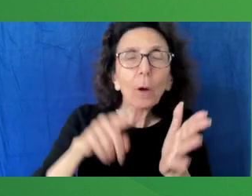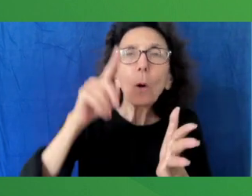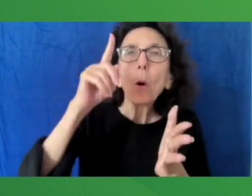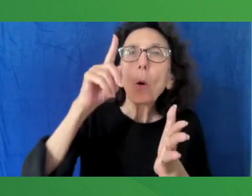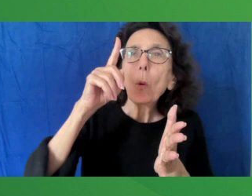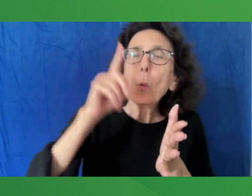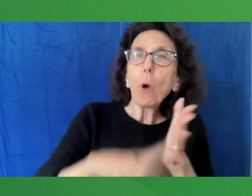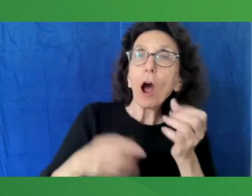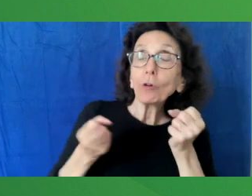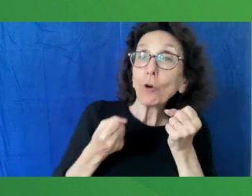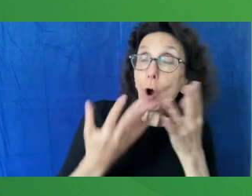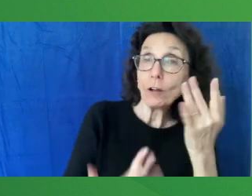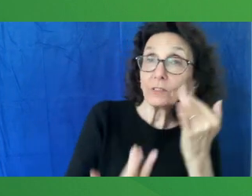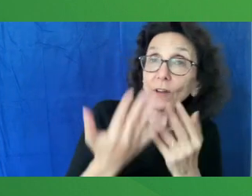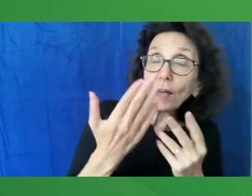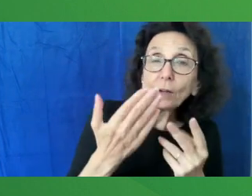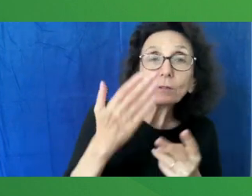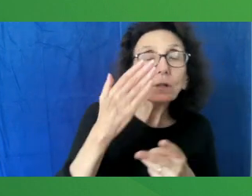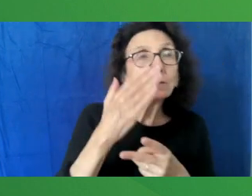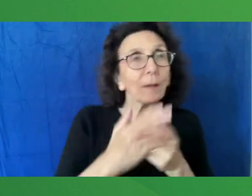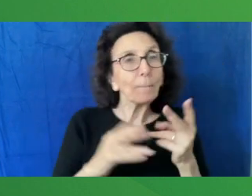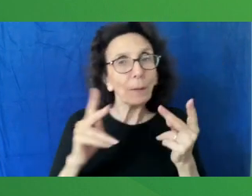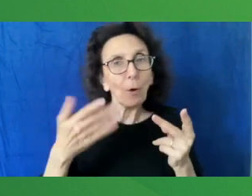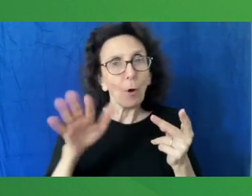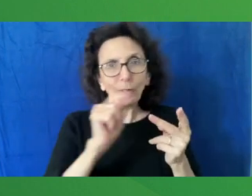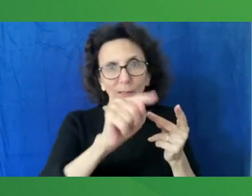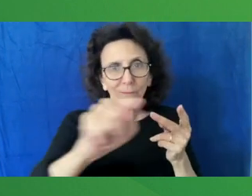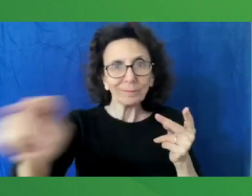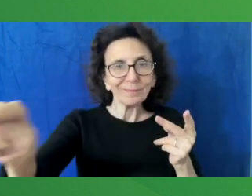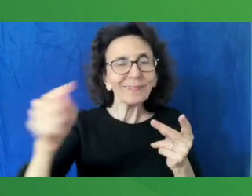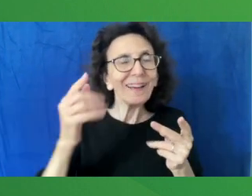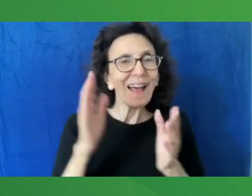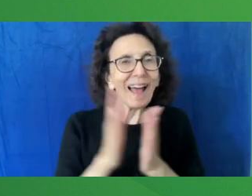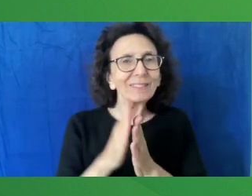So some people are starting to already ask questions about those causes.